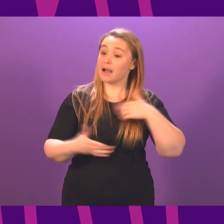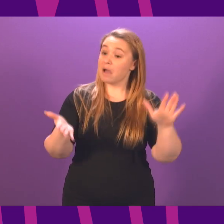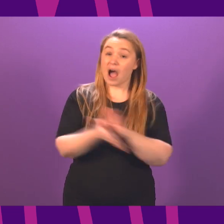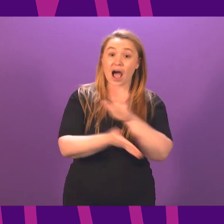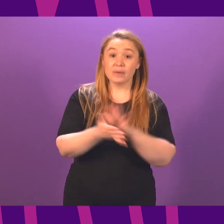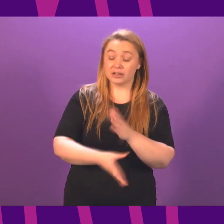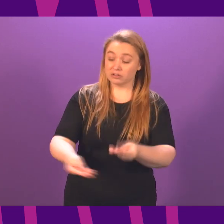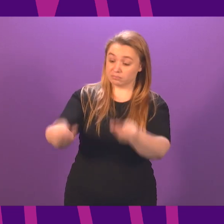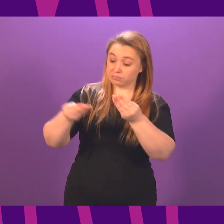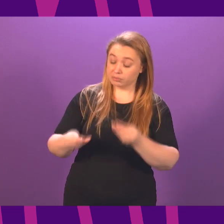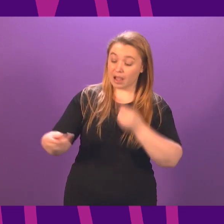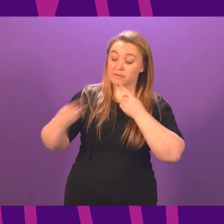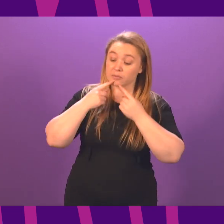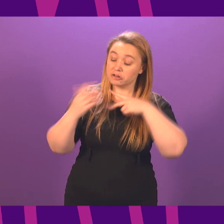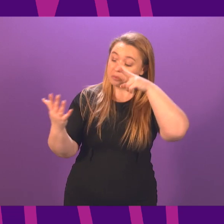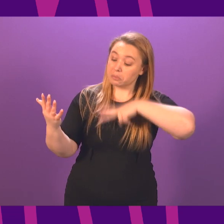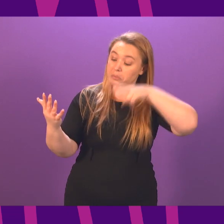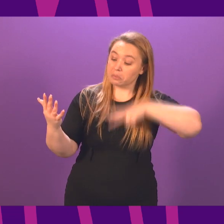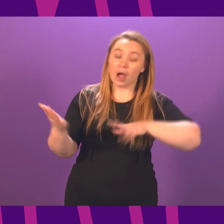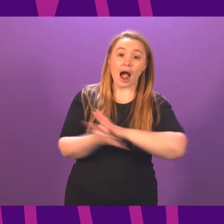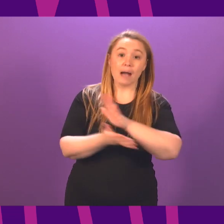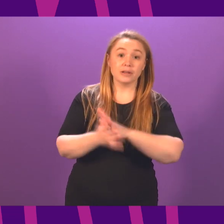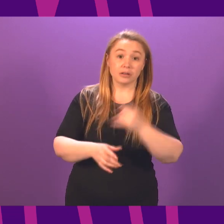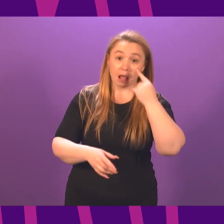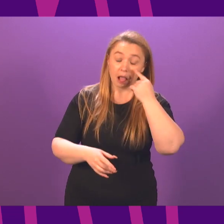to me. If I think that it is appropriate to make further points, I will do so.